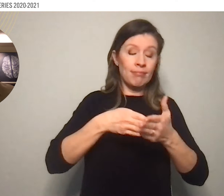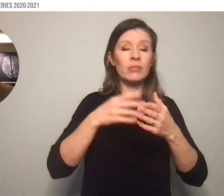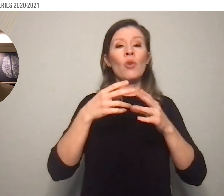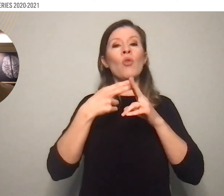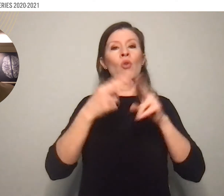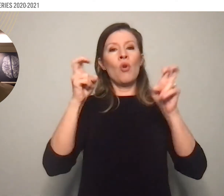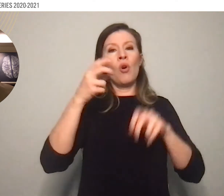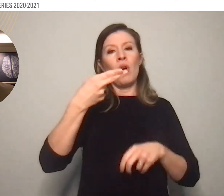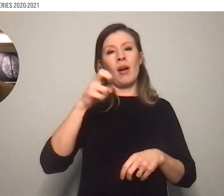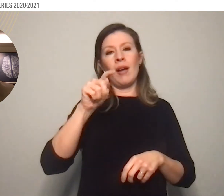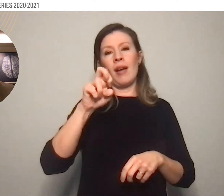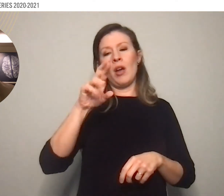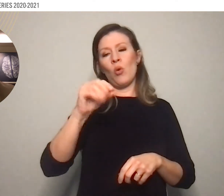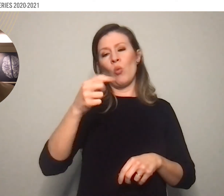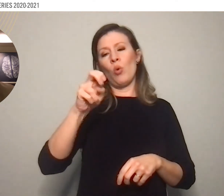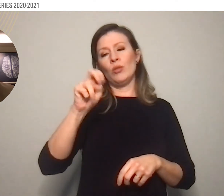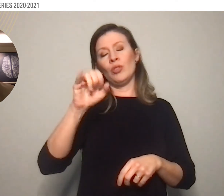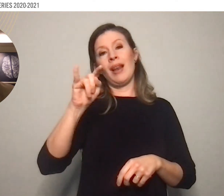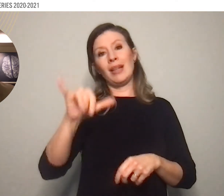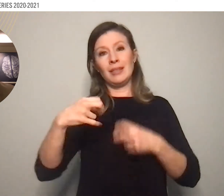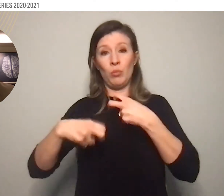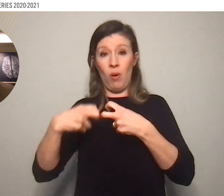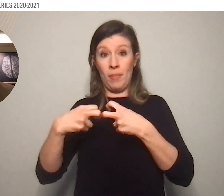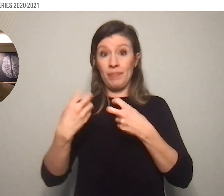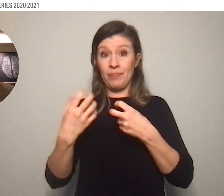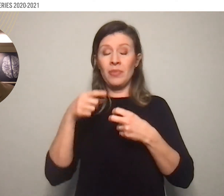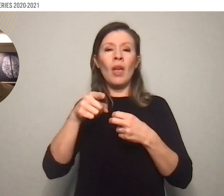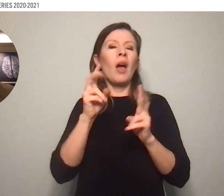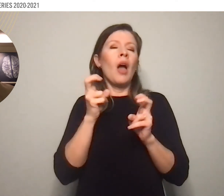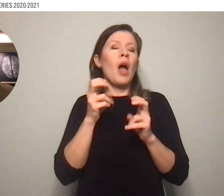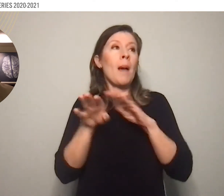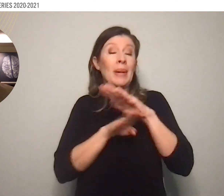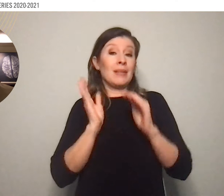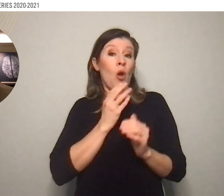what we've called the heterogeneity problem or the assumption that when we try to relate